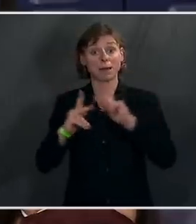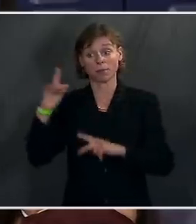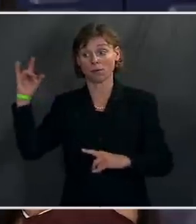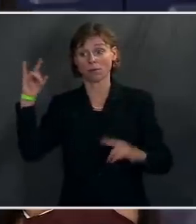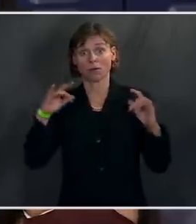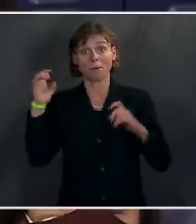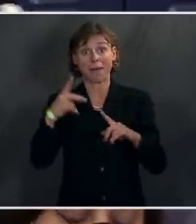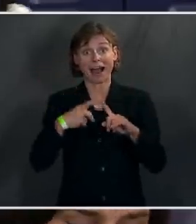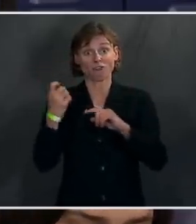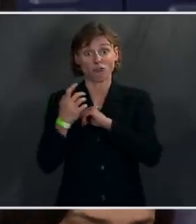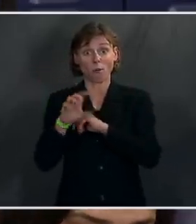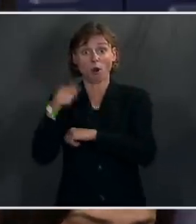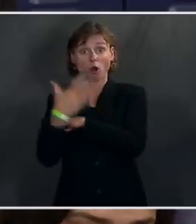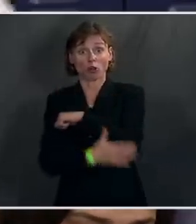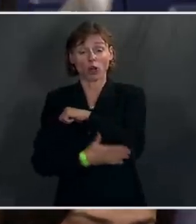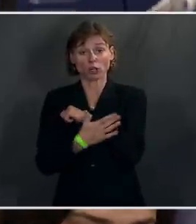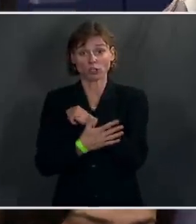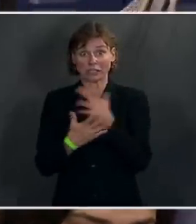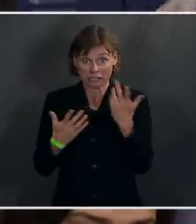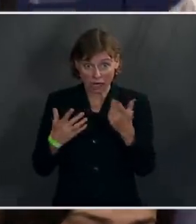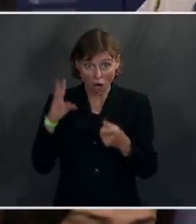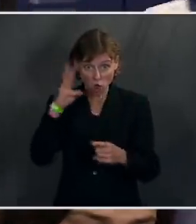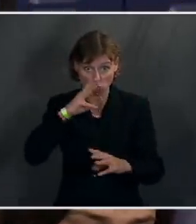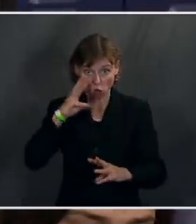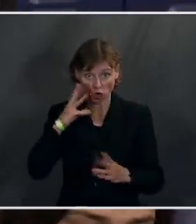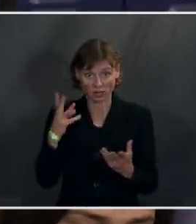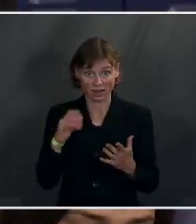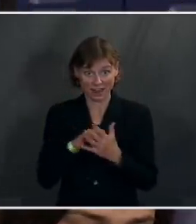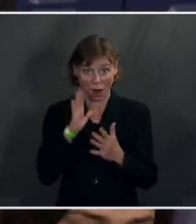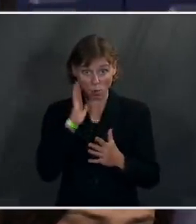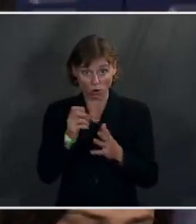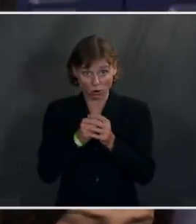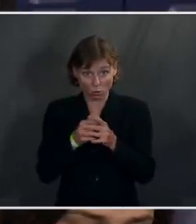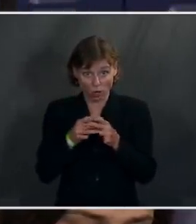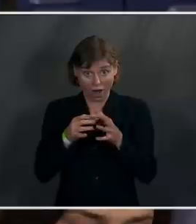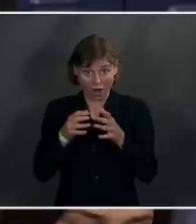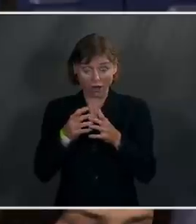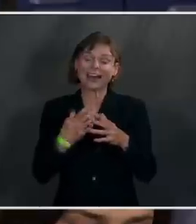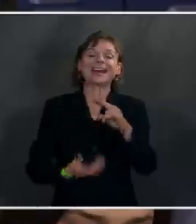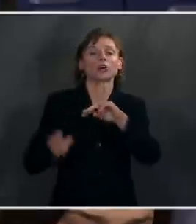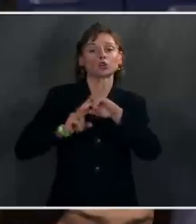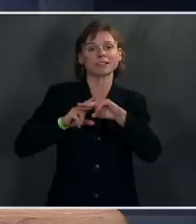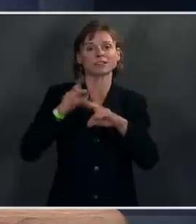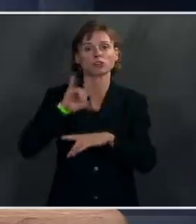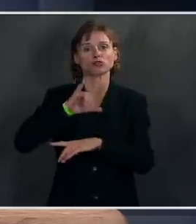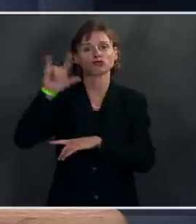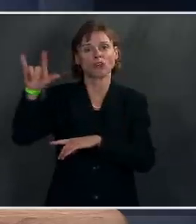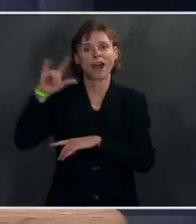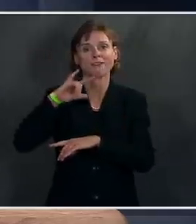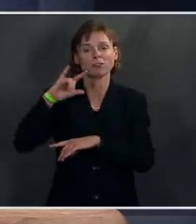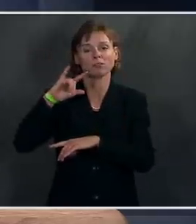Is that unfortunately, eventually, widened the travel restrictions? Ms. Psaki: Well, I think what our team,